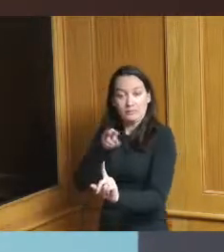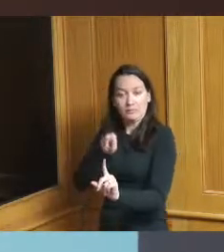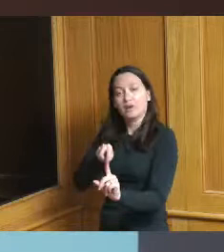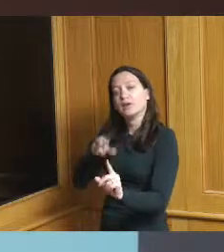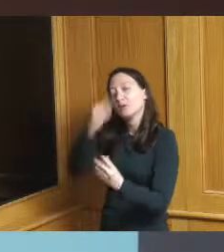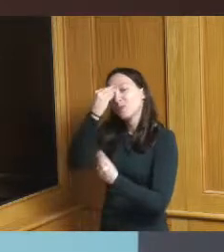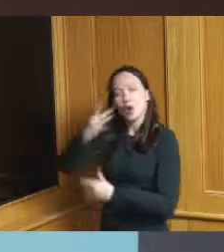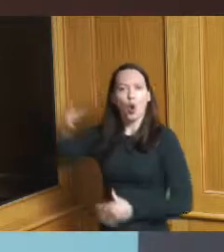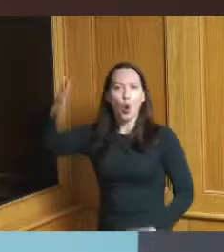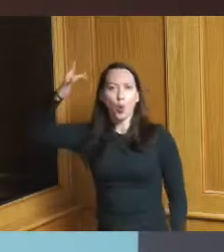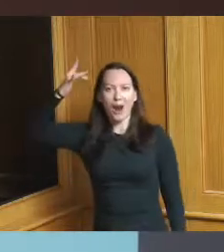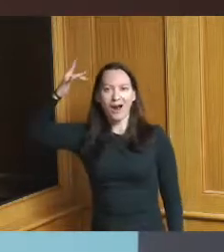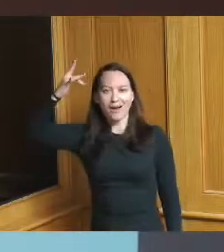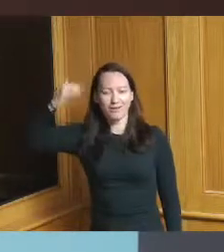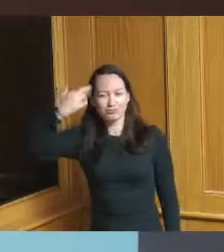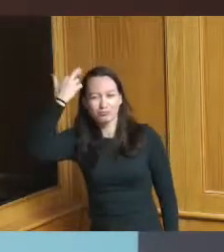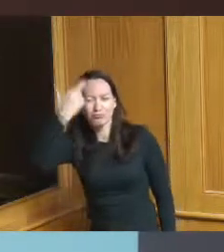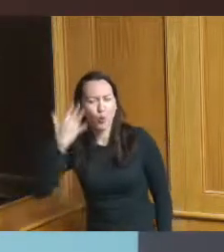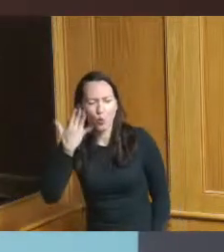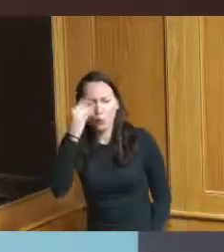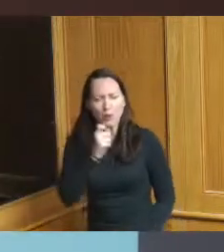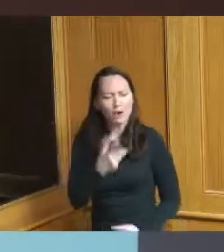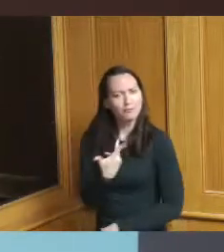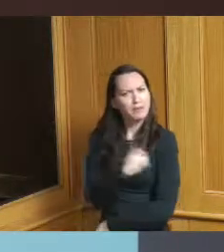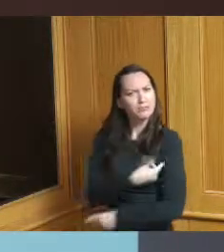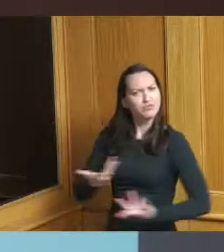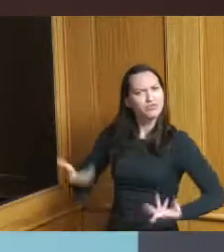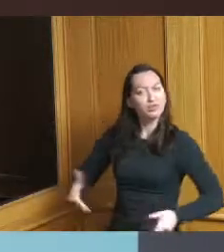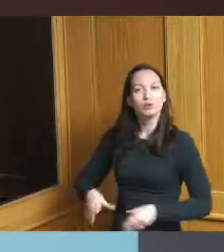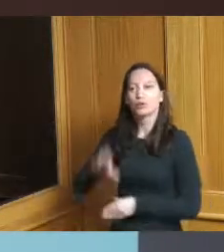why why aren't people getting vaccinated so we know from social media all of the